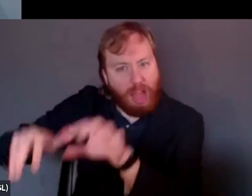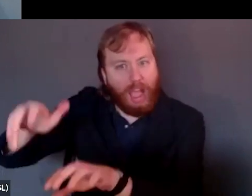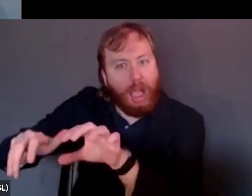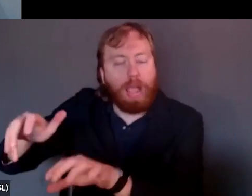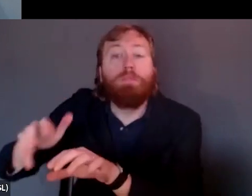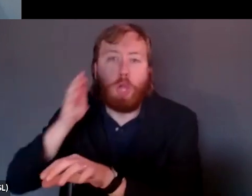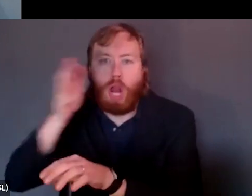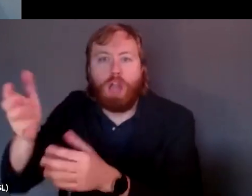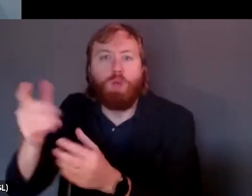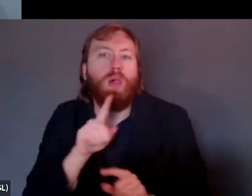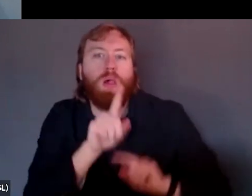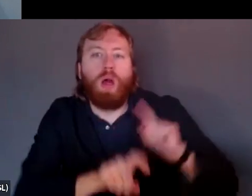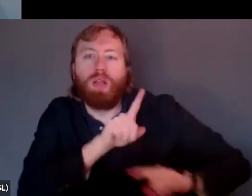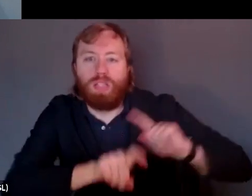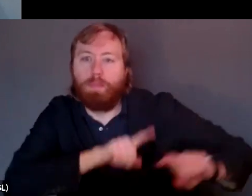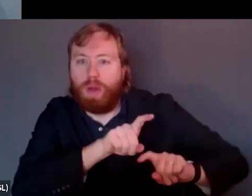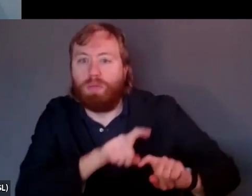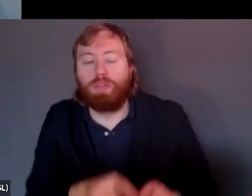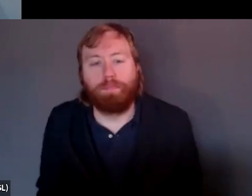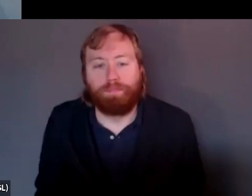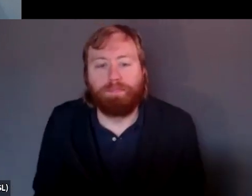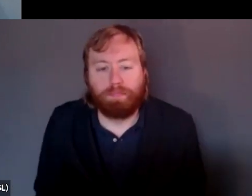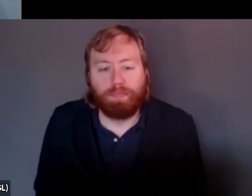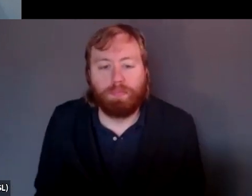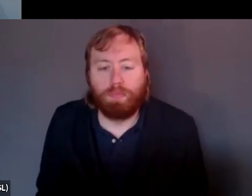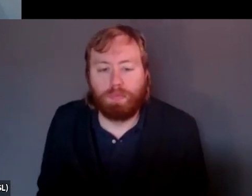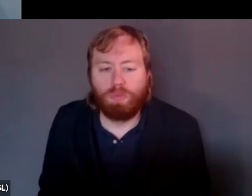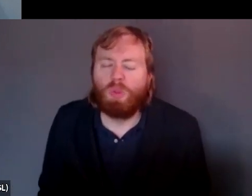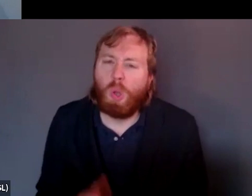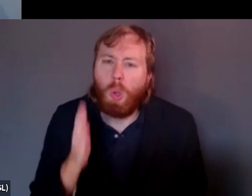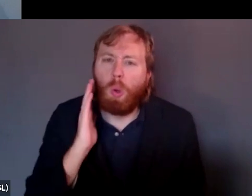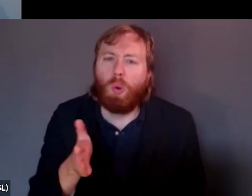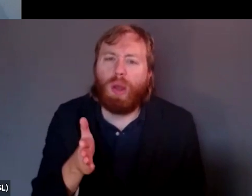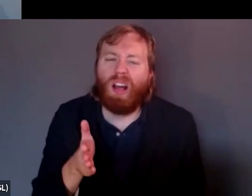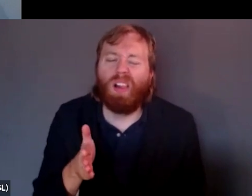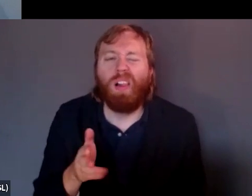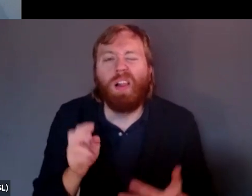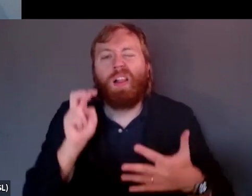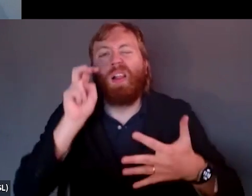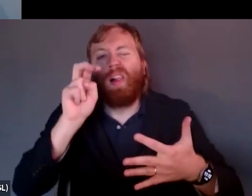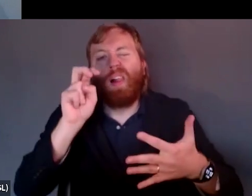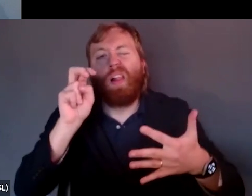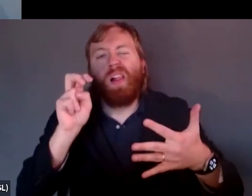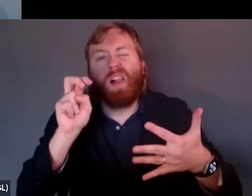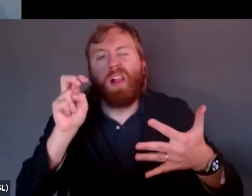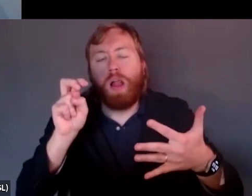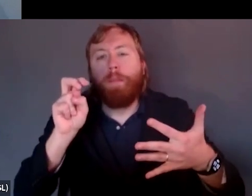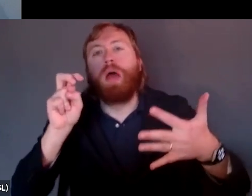I'm going to go in order, but I'm also going to jump around a little bit based on what I think is most relevant.